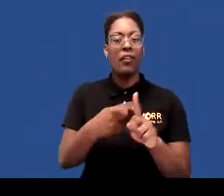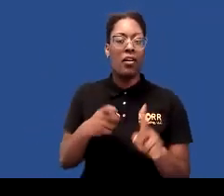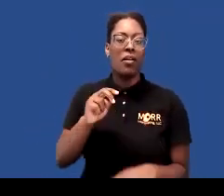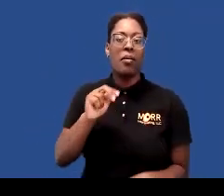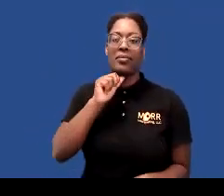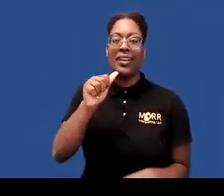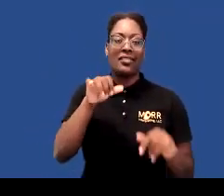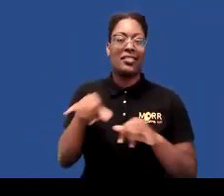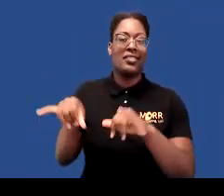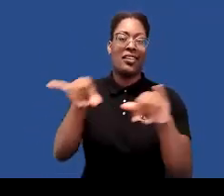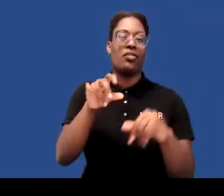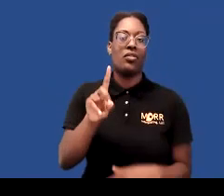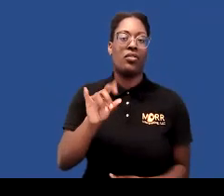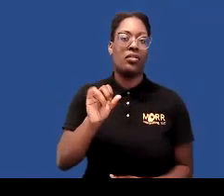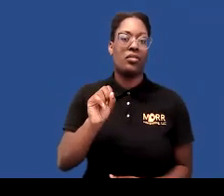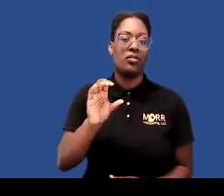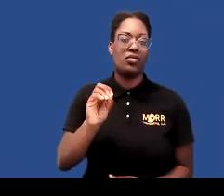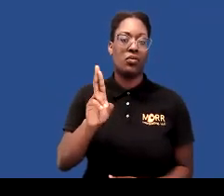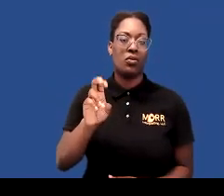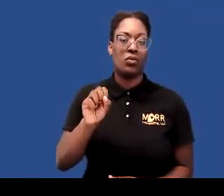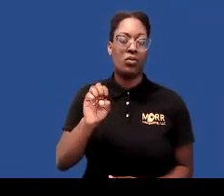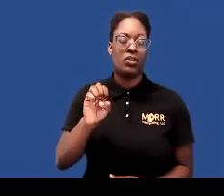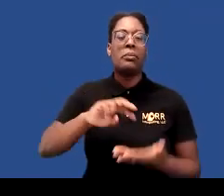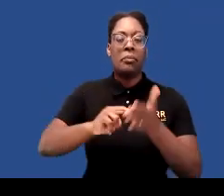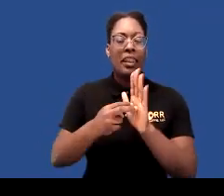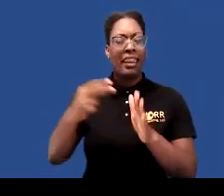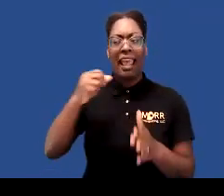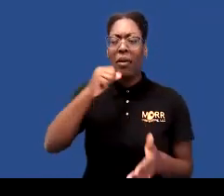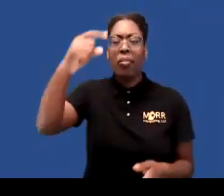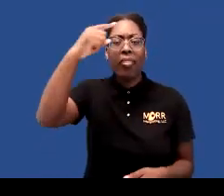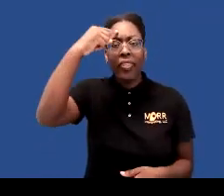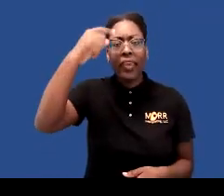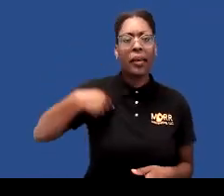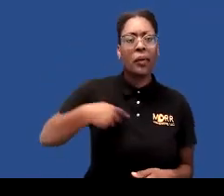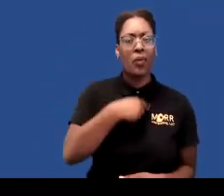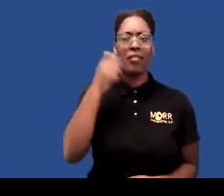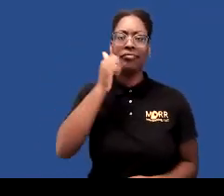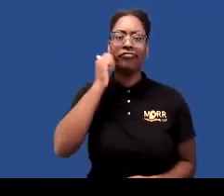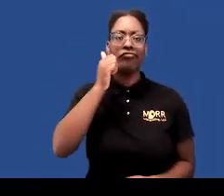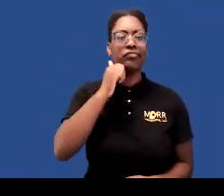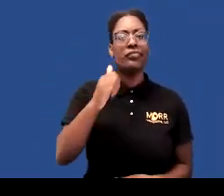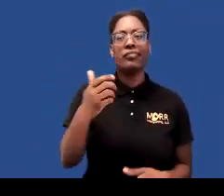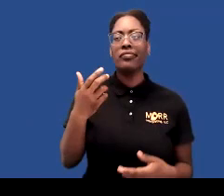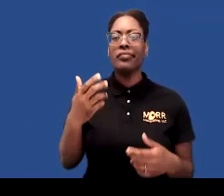really speaks academically in their day-to-day lives, right? So even if you're at a PWI [Primarily White Institution]